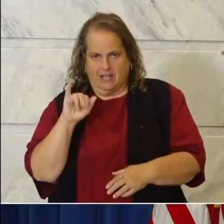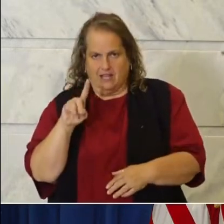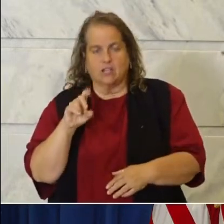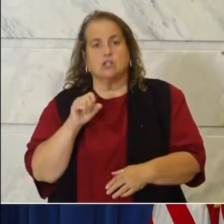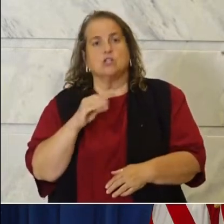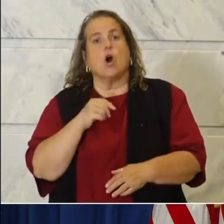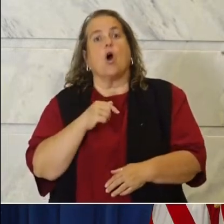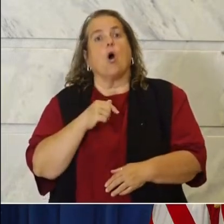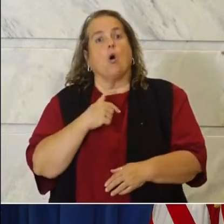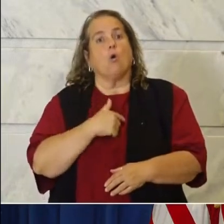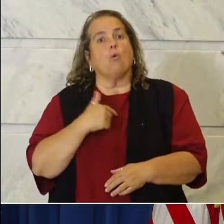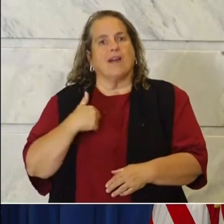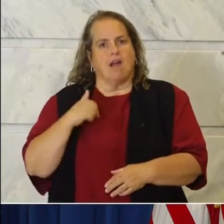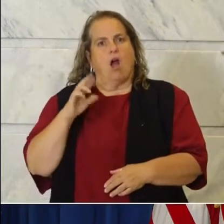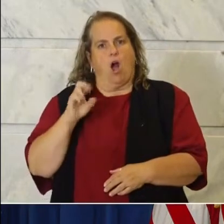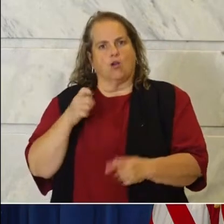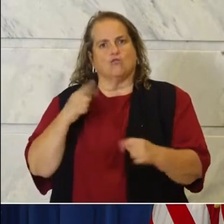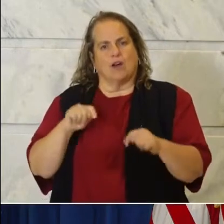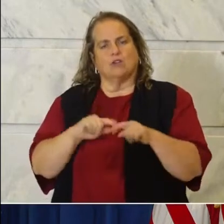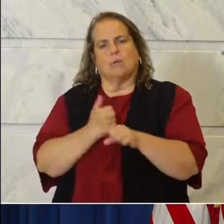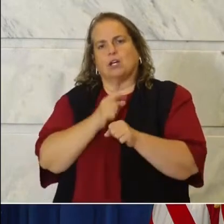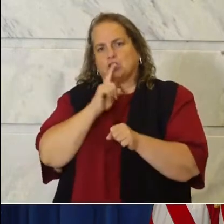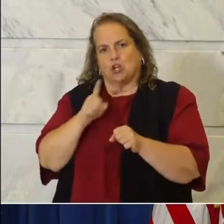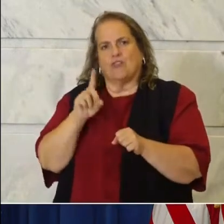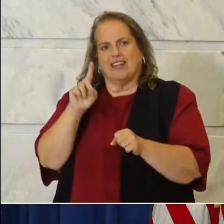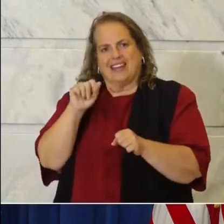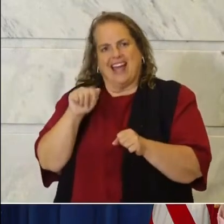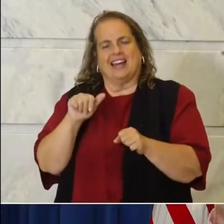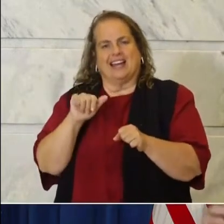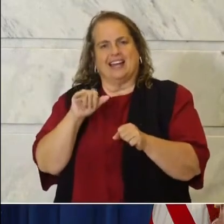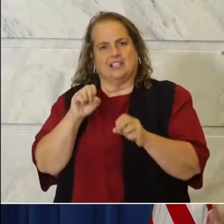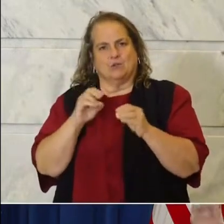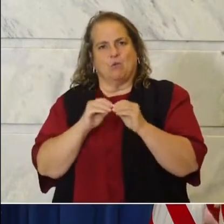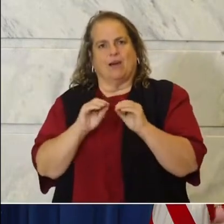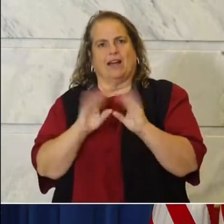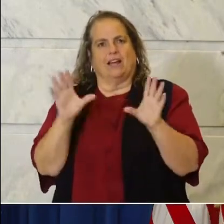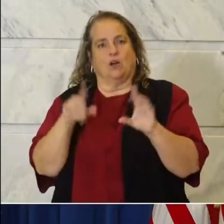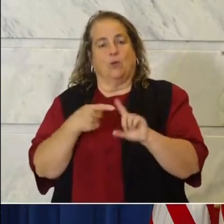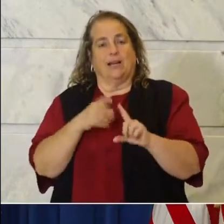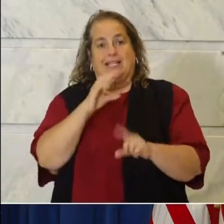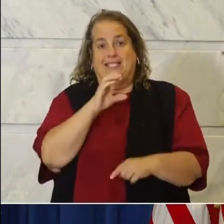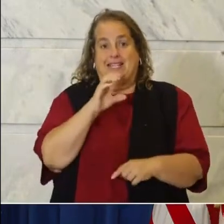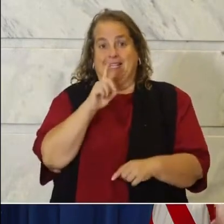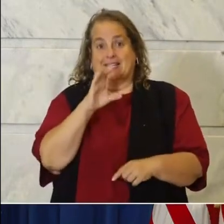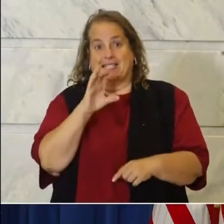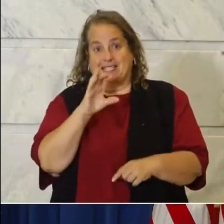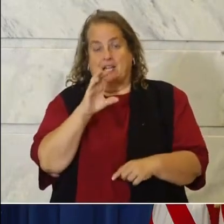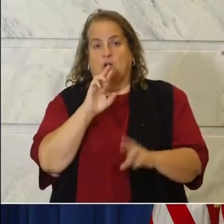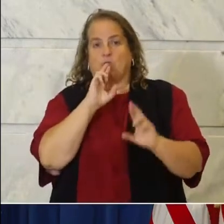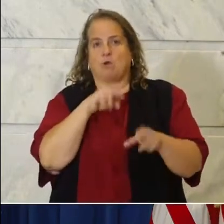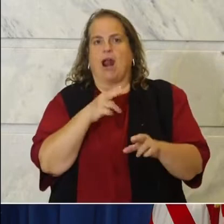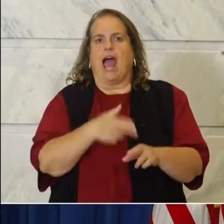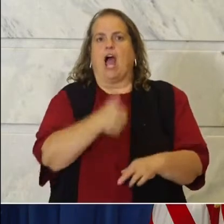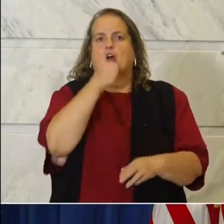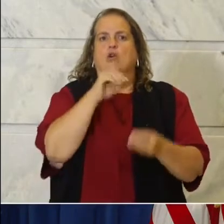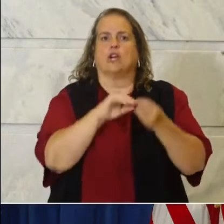instance where it ties into the data when the CDC will report a higher number than us because they'll get an official death certificate. But our